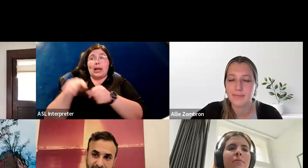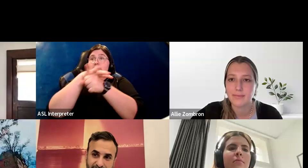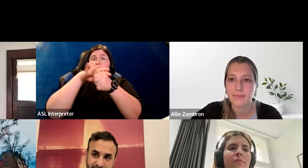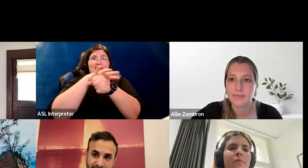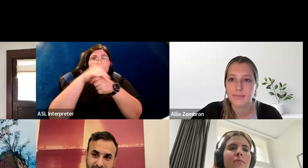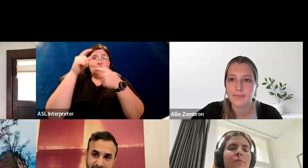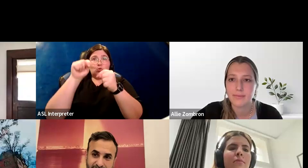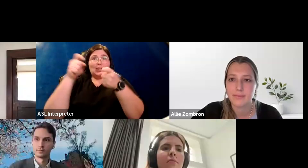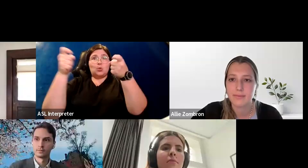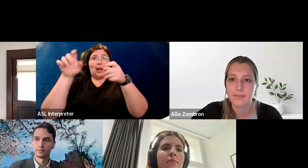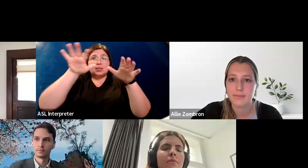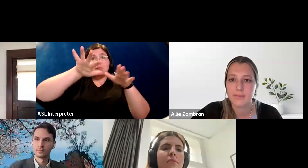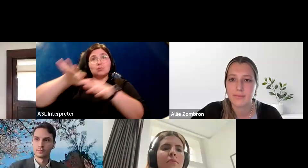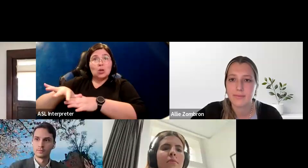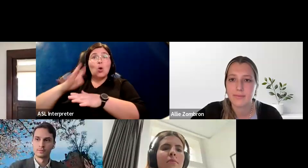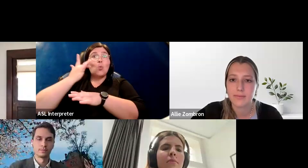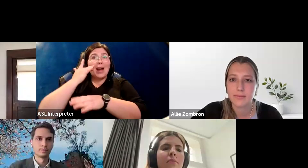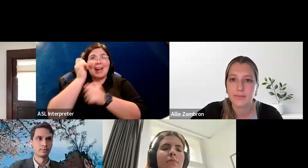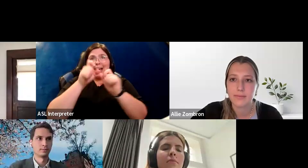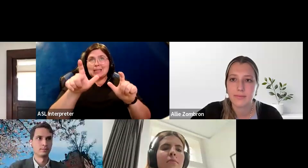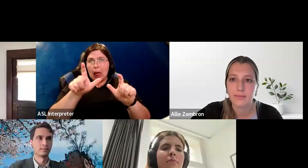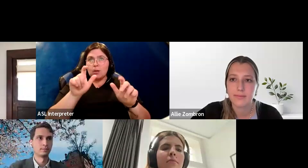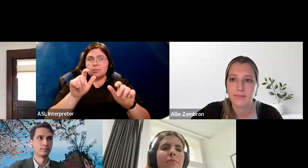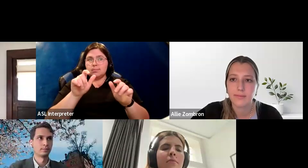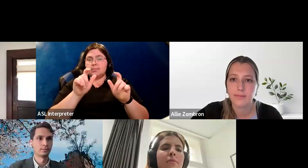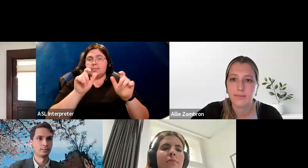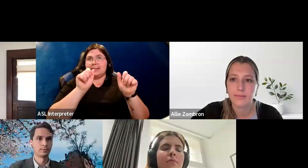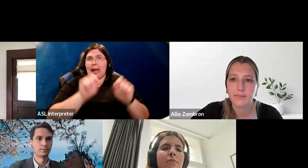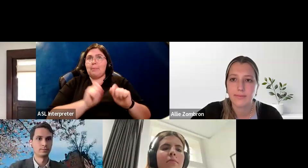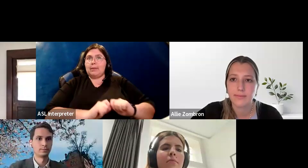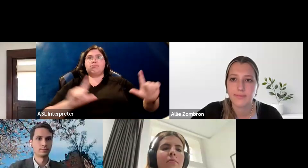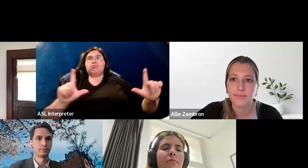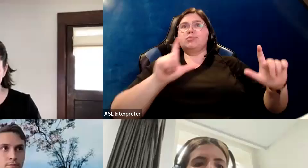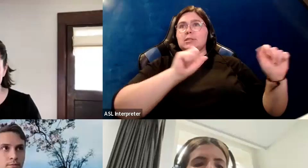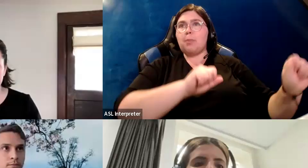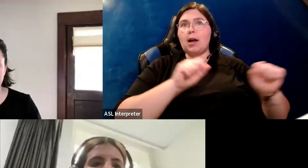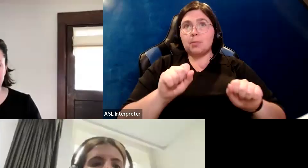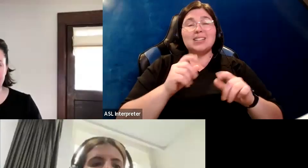the ASL interpreter as large as possible, even in gallery view.